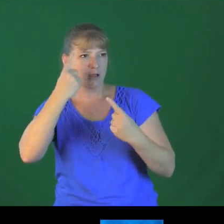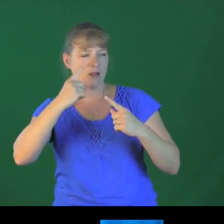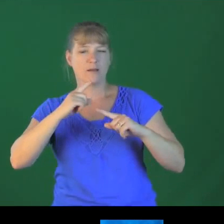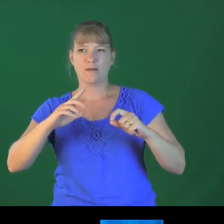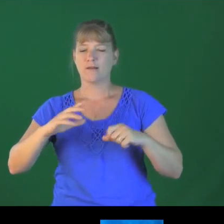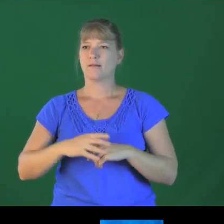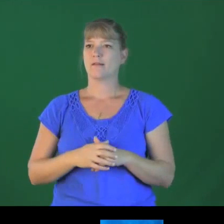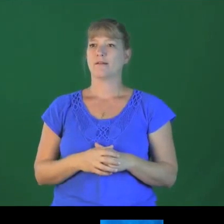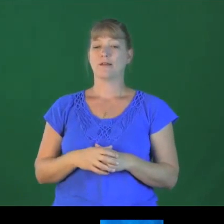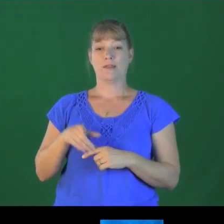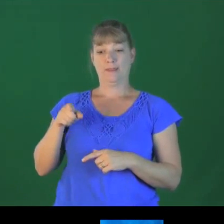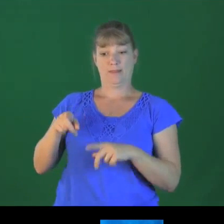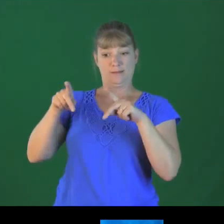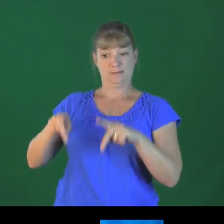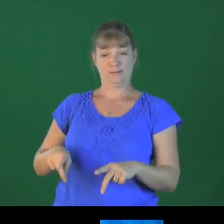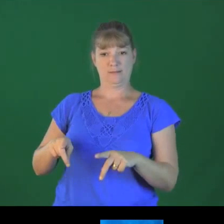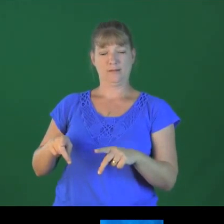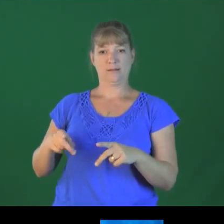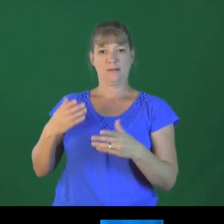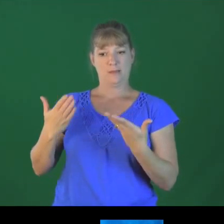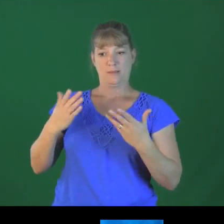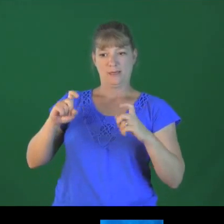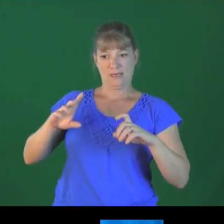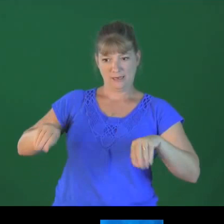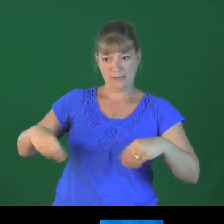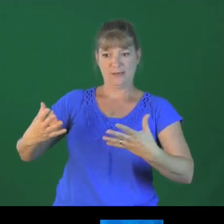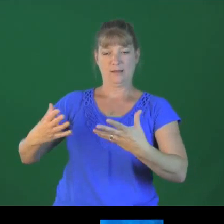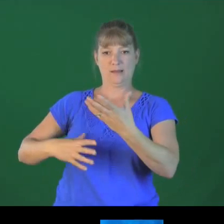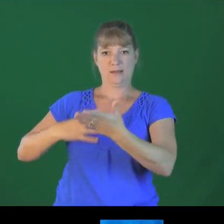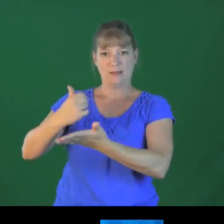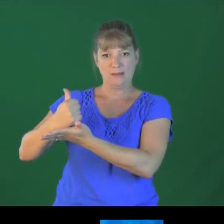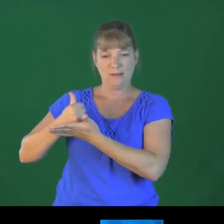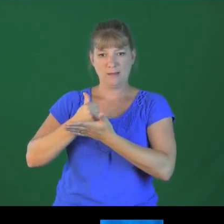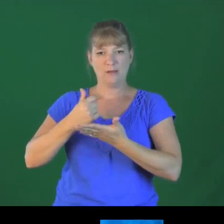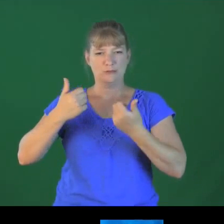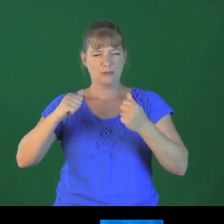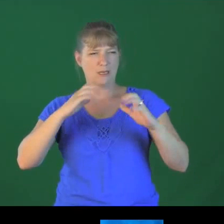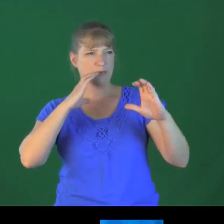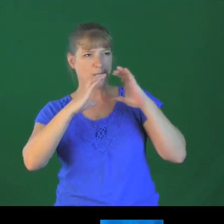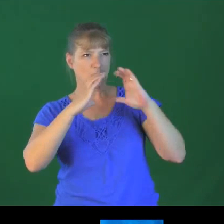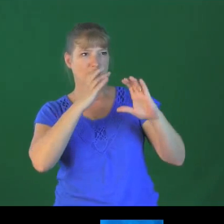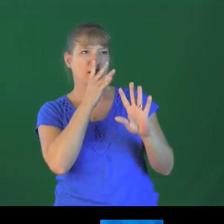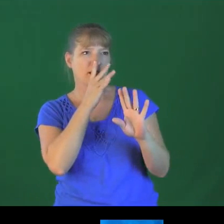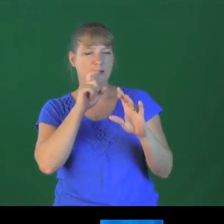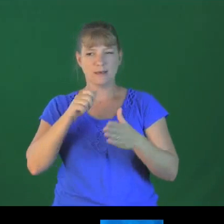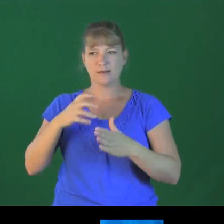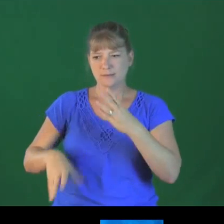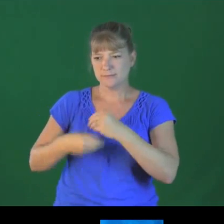This individual might need some additional assistance when trying to communicate using spoken language.